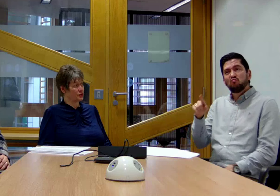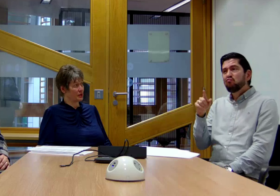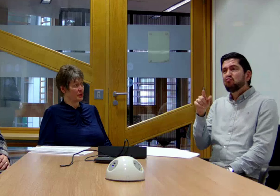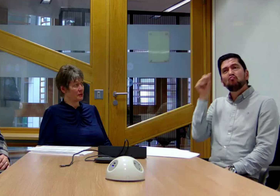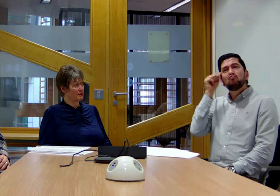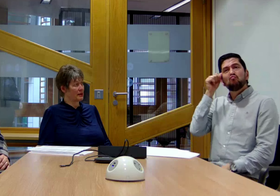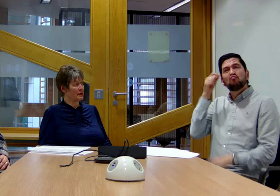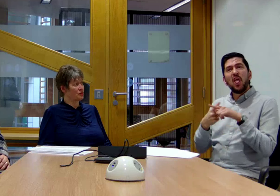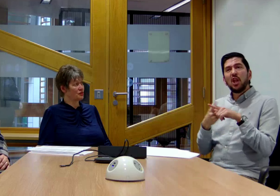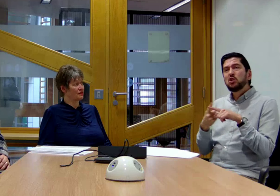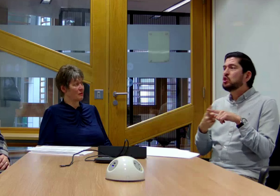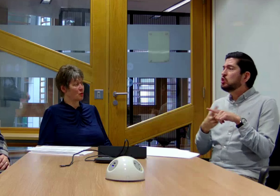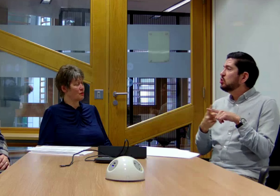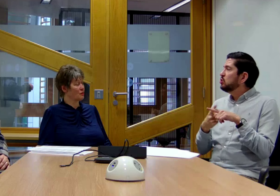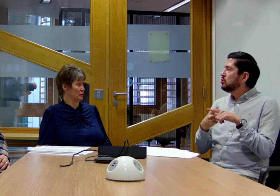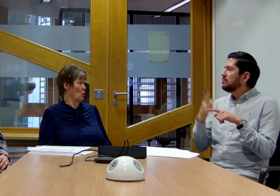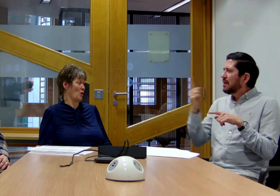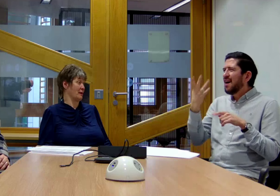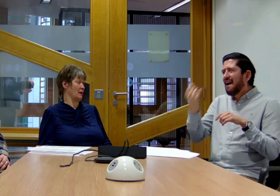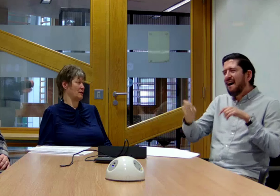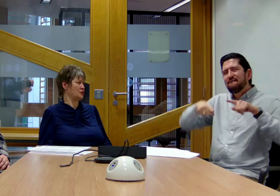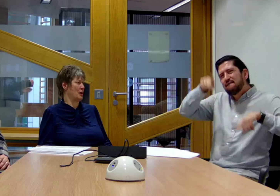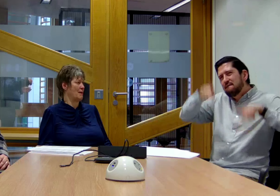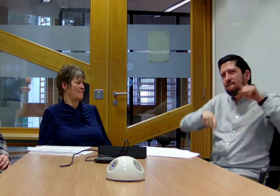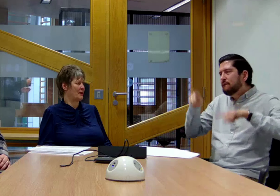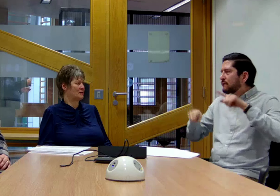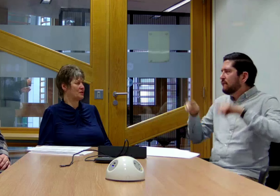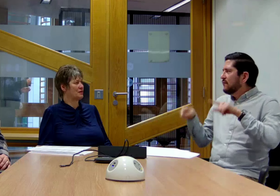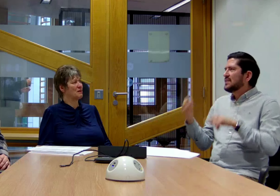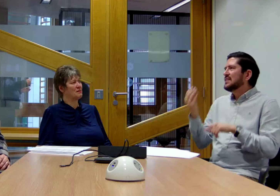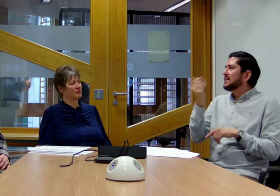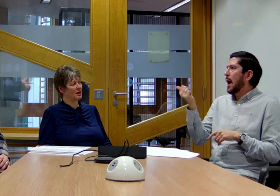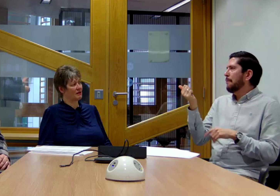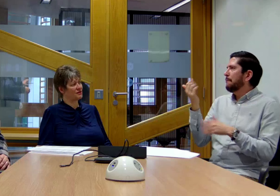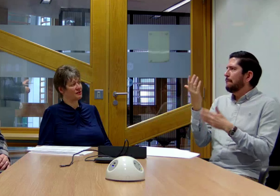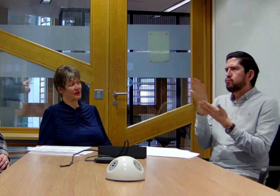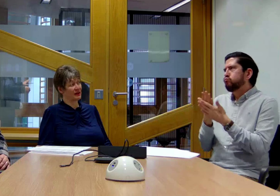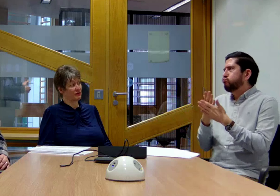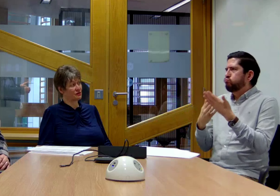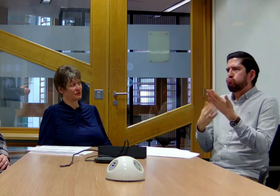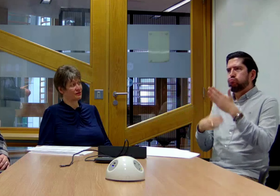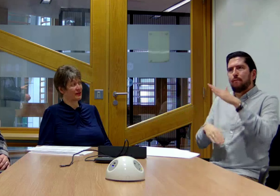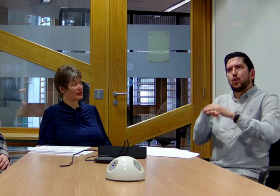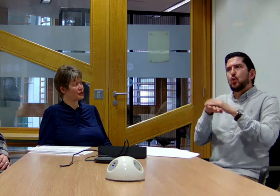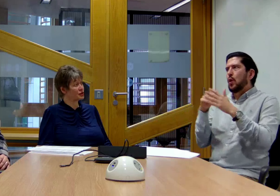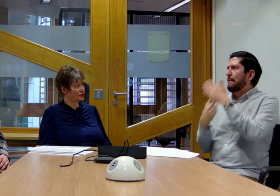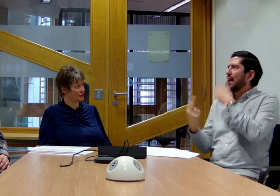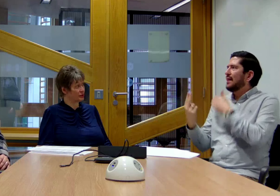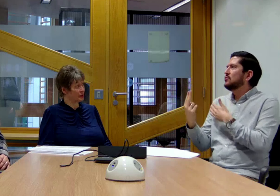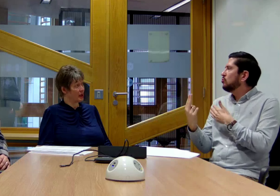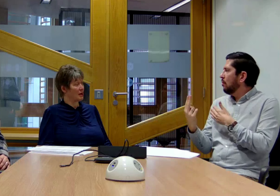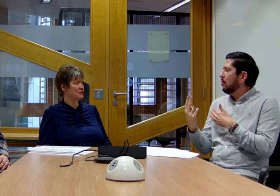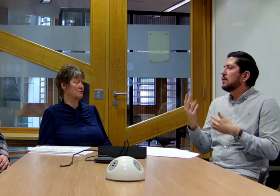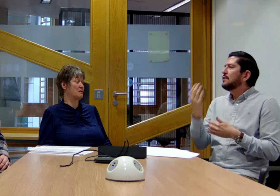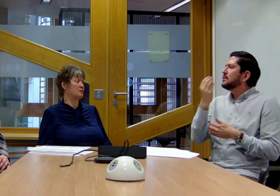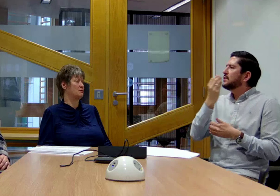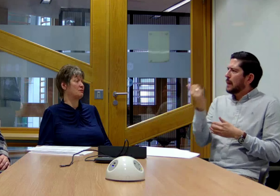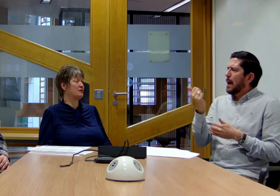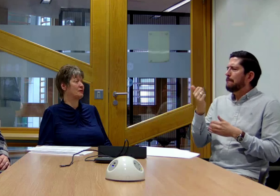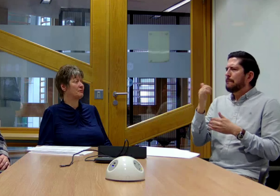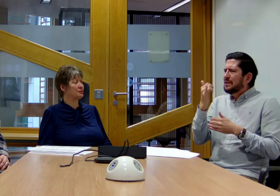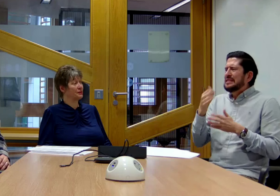Deaf BSL users, most of them will know English, but maybe they will have different levels